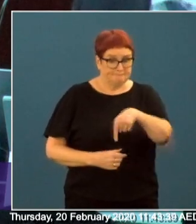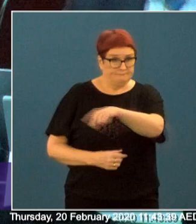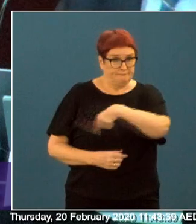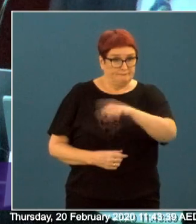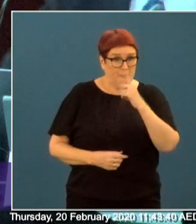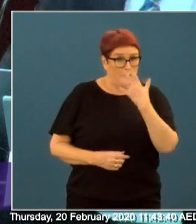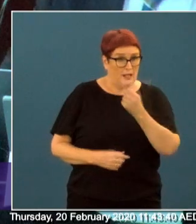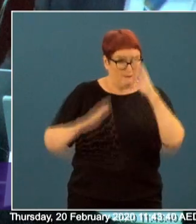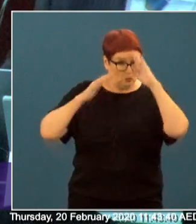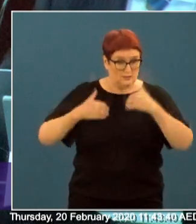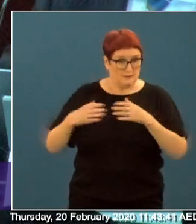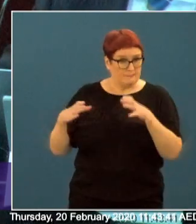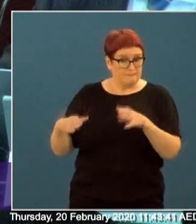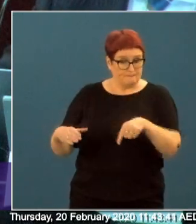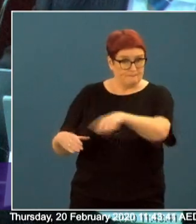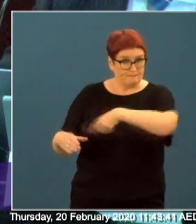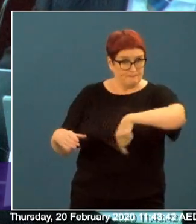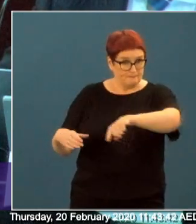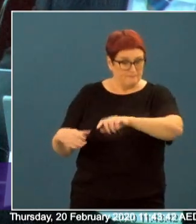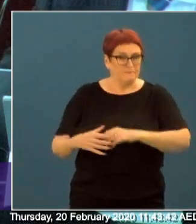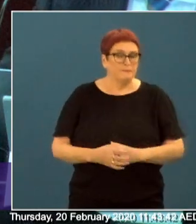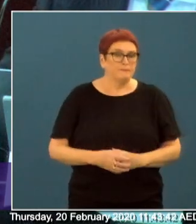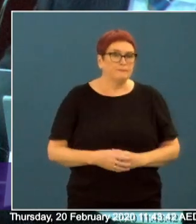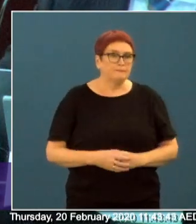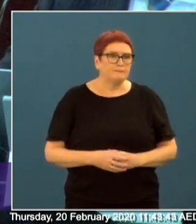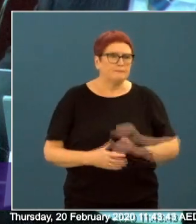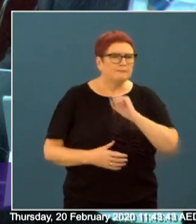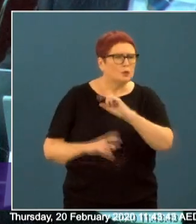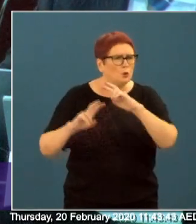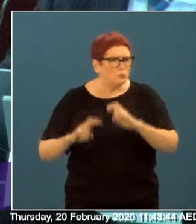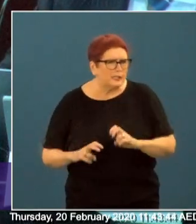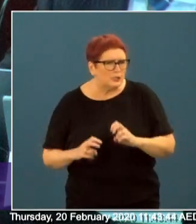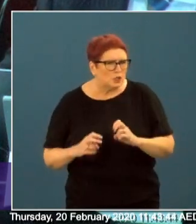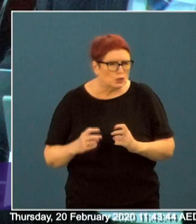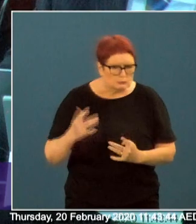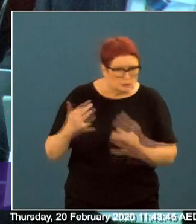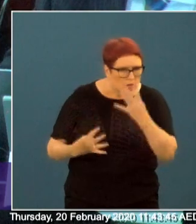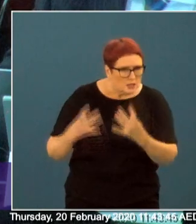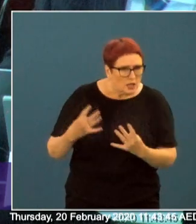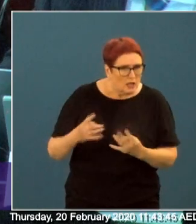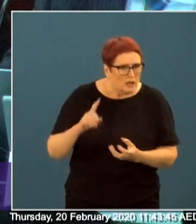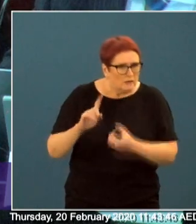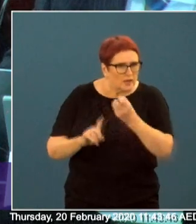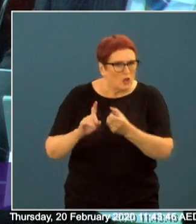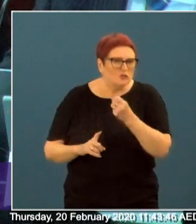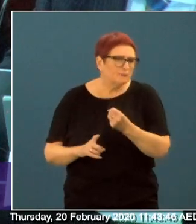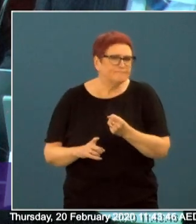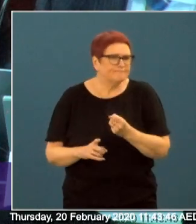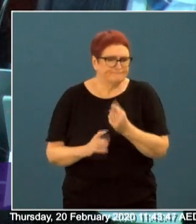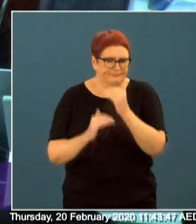In terms of the research and the data, it's fair to say that the data is limited in Australia.